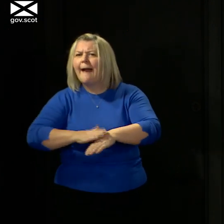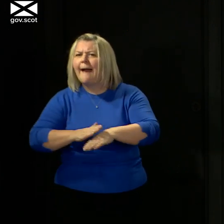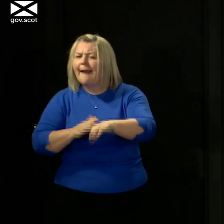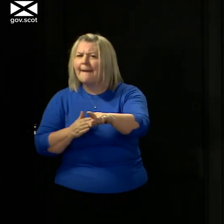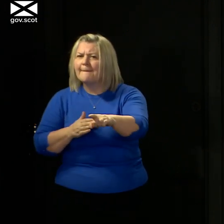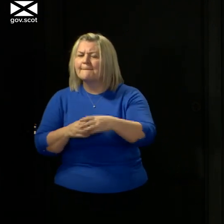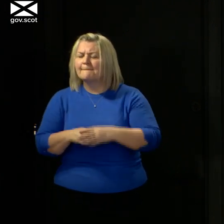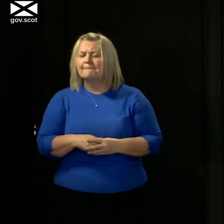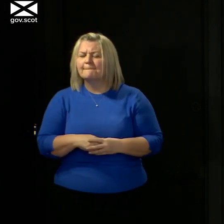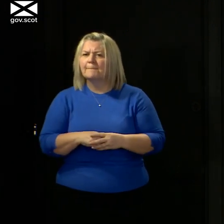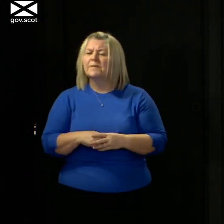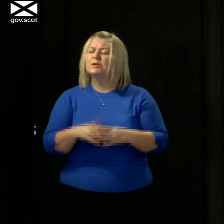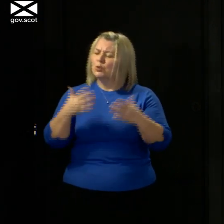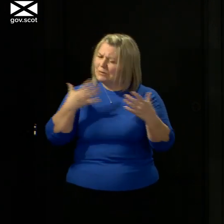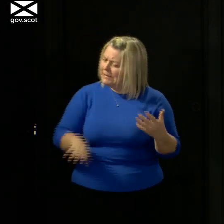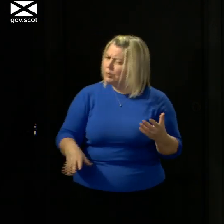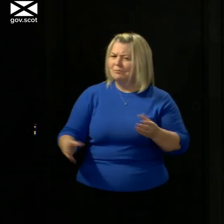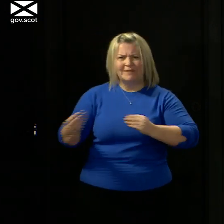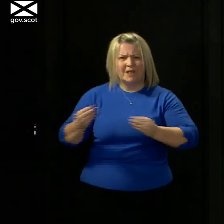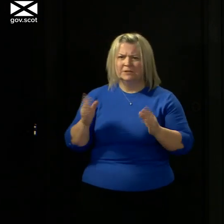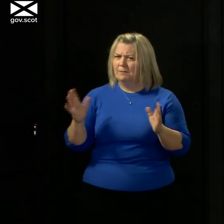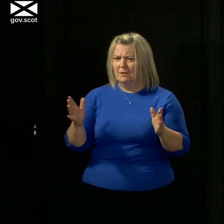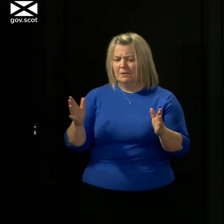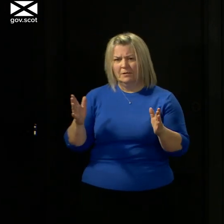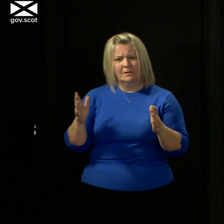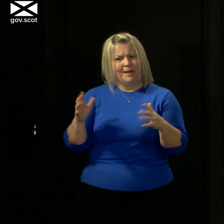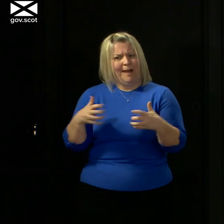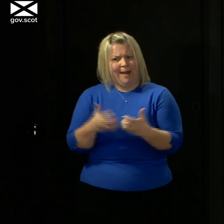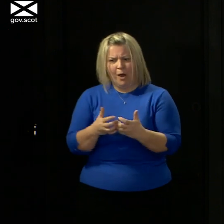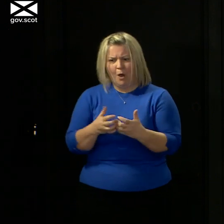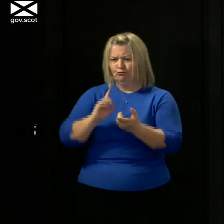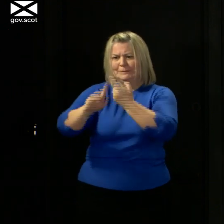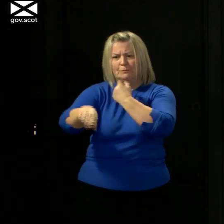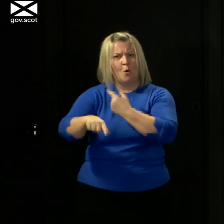open-minded and flexible in our response develops in the weeks and probably